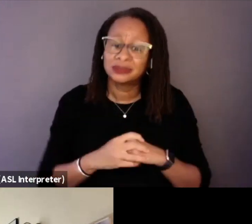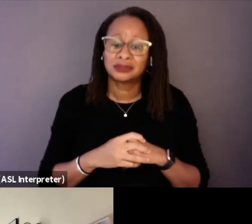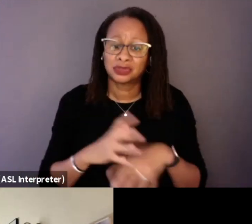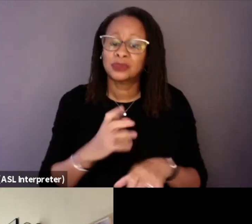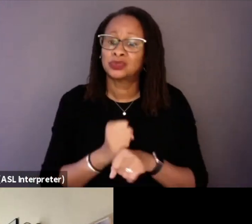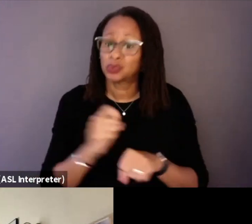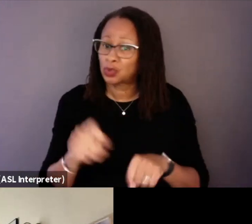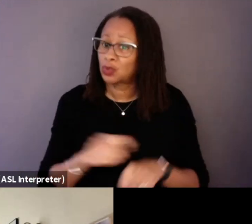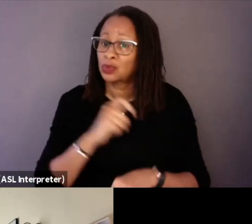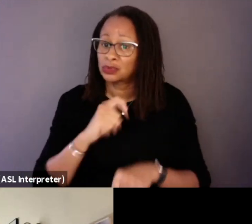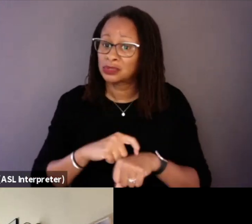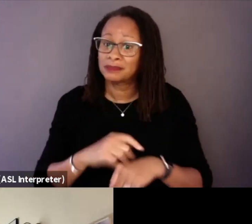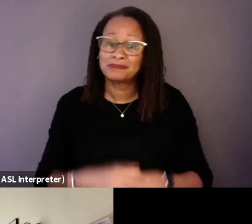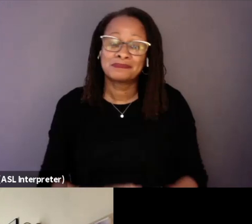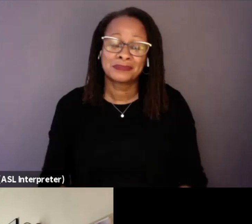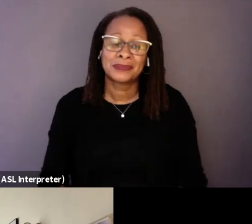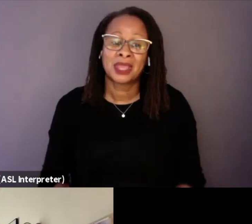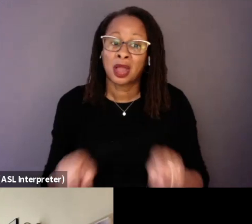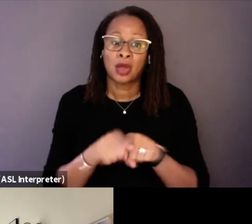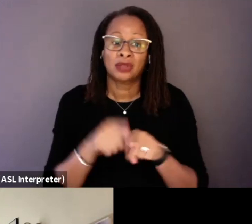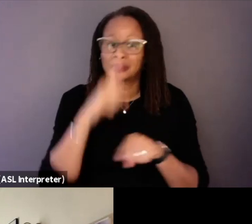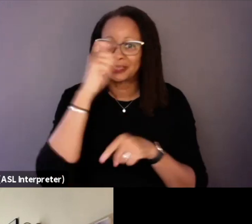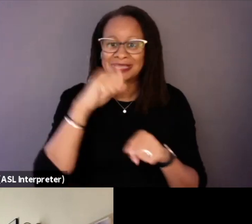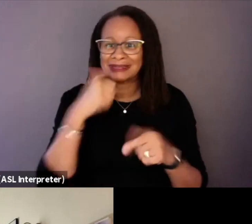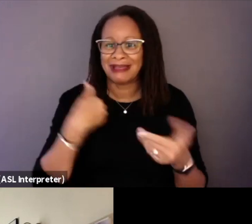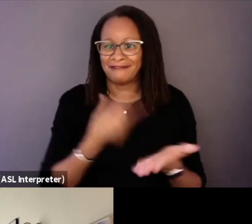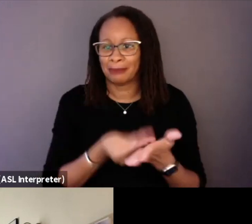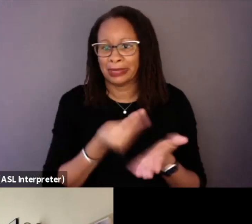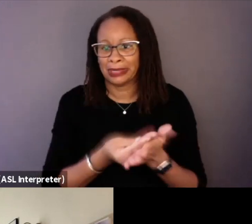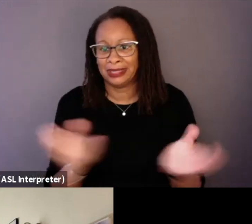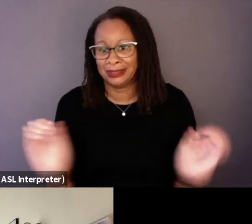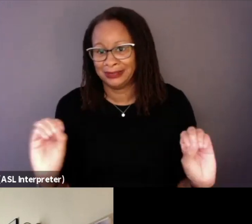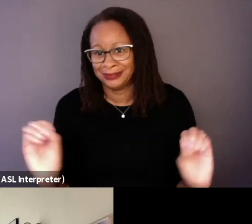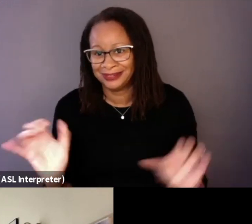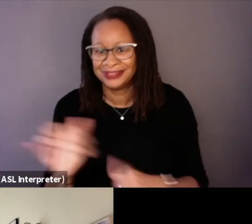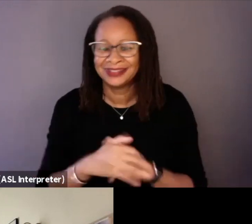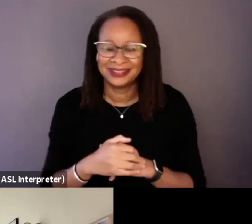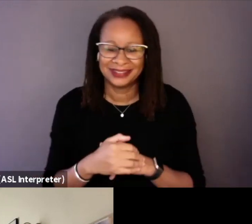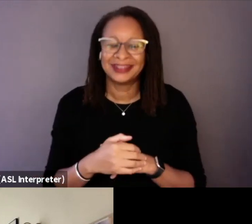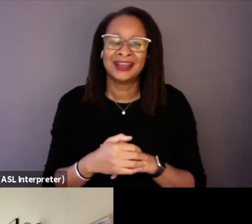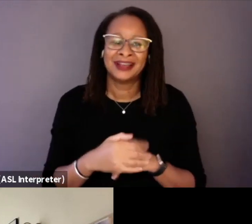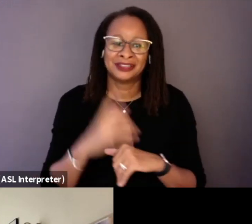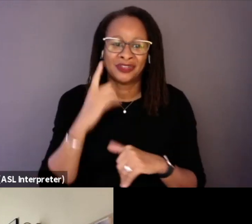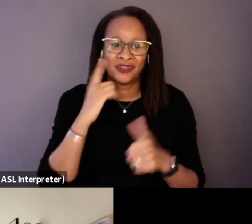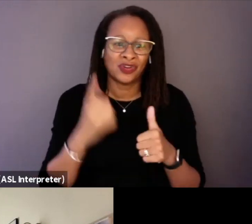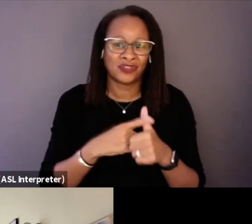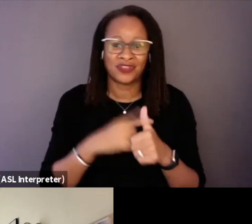And also because I didn't have any funding like I said. So for the first eight years,